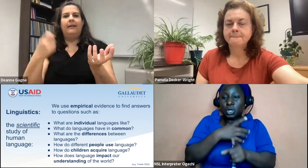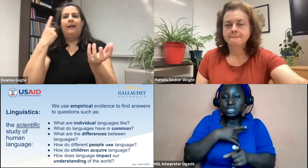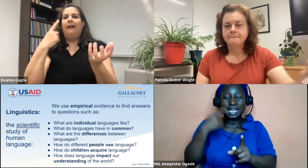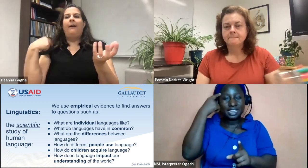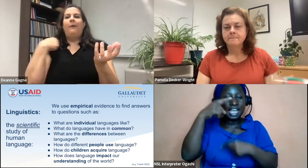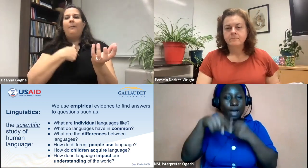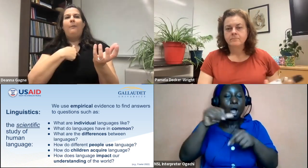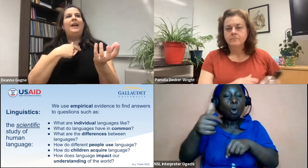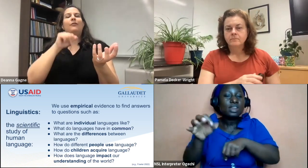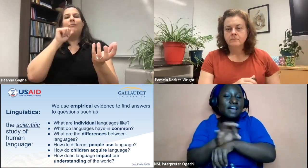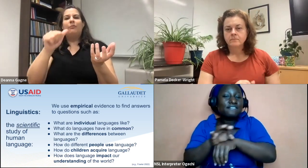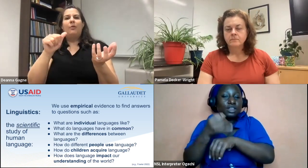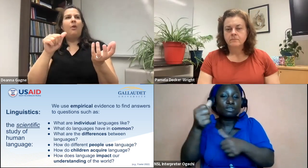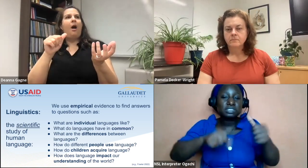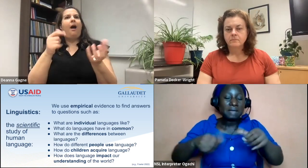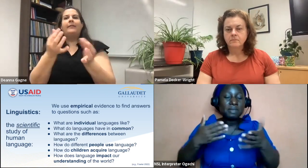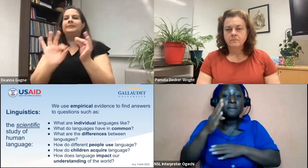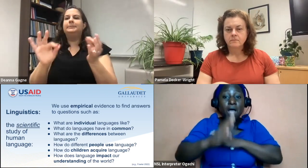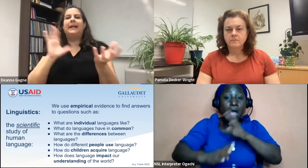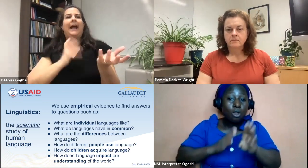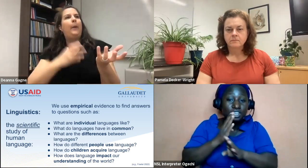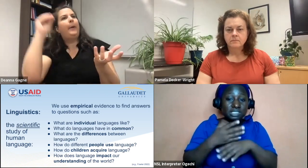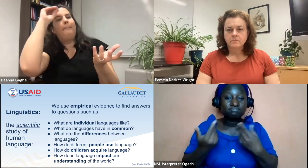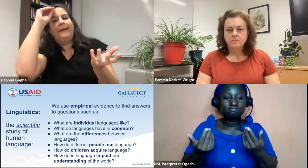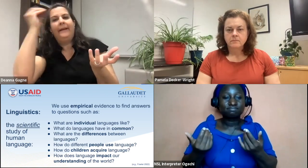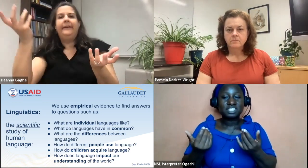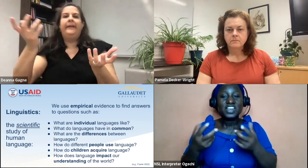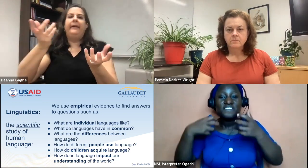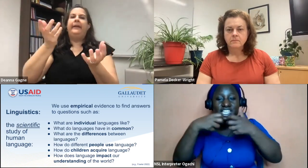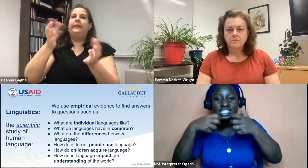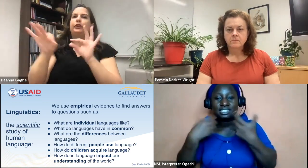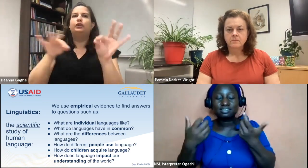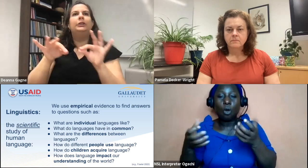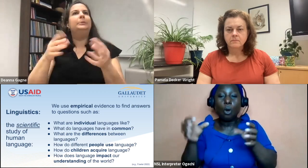have a a focus of study. and we're not simply